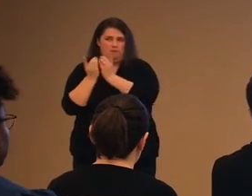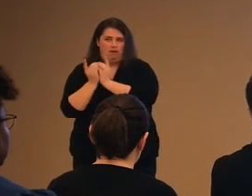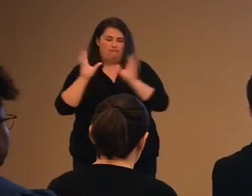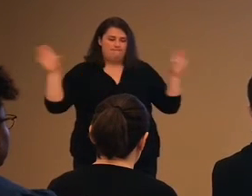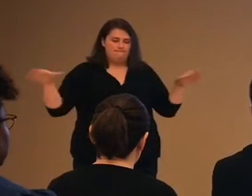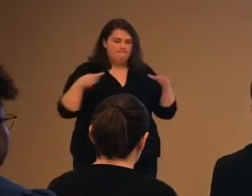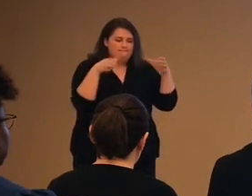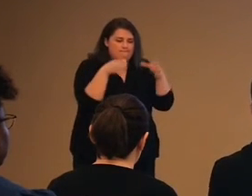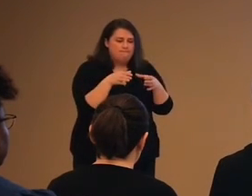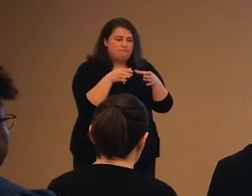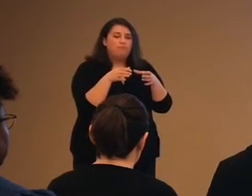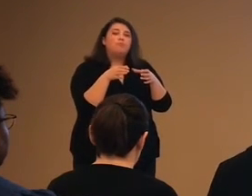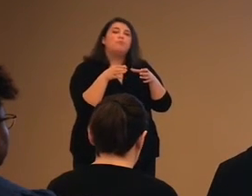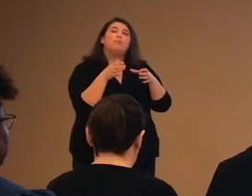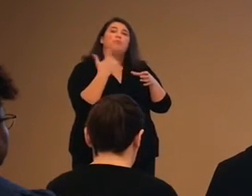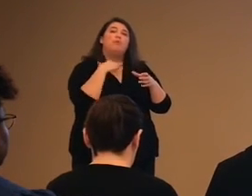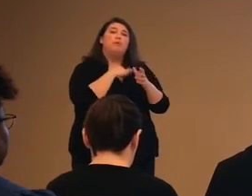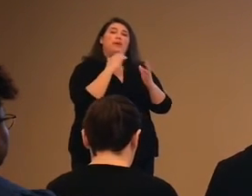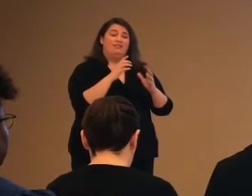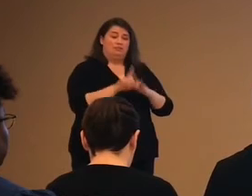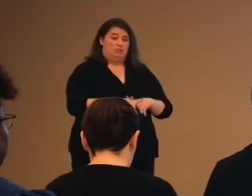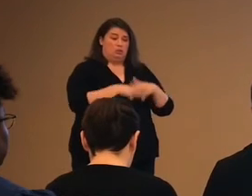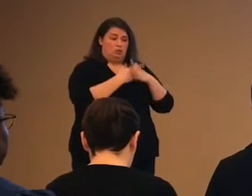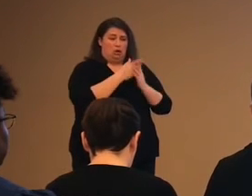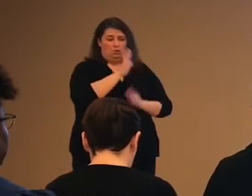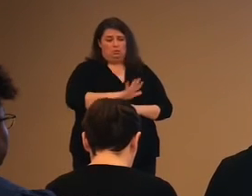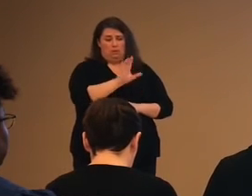When it first started there was about 20 people on it